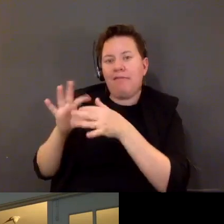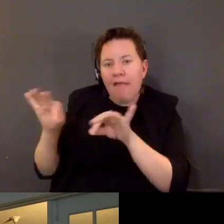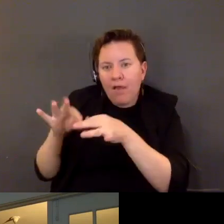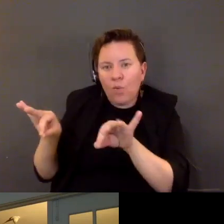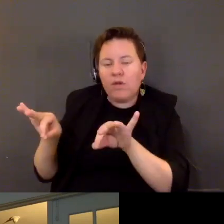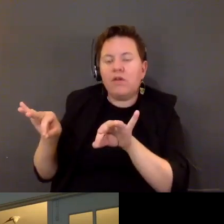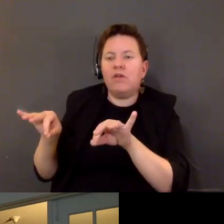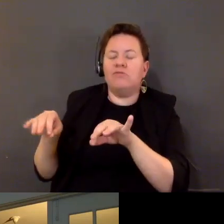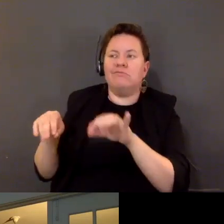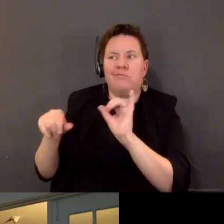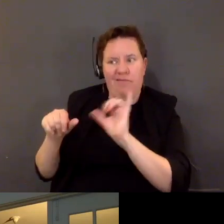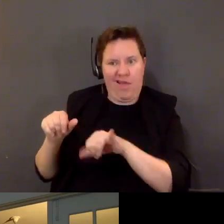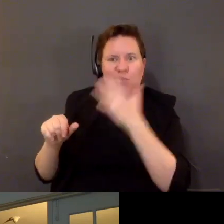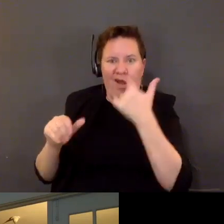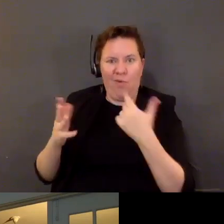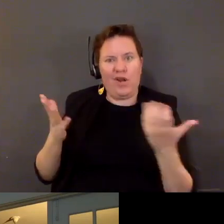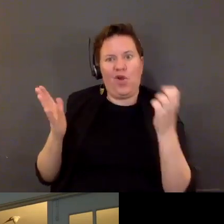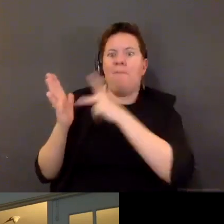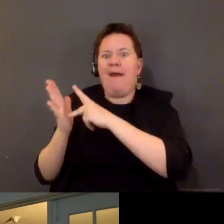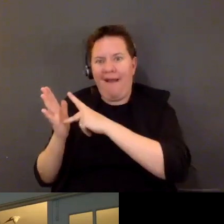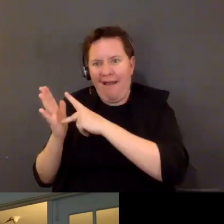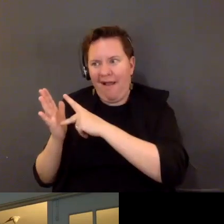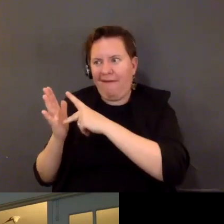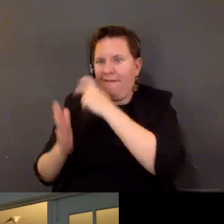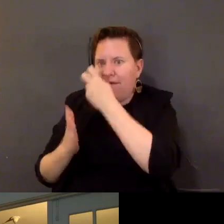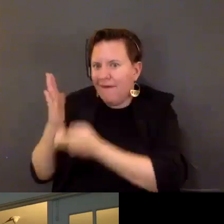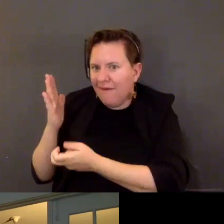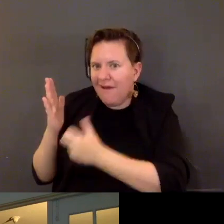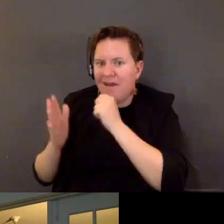that's why i want to go back in it's not because i'm driven by a particular story